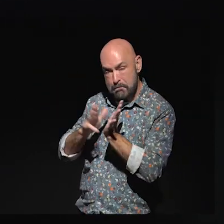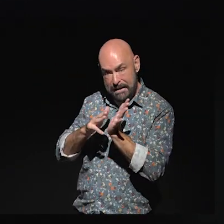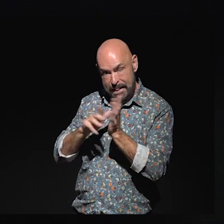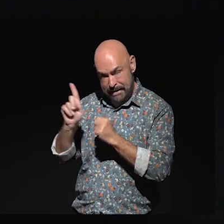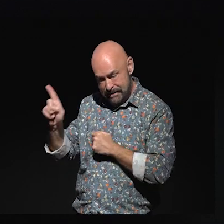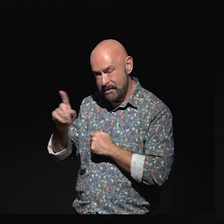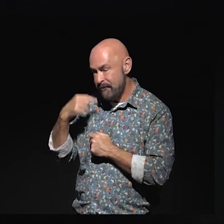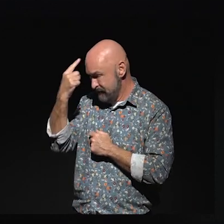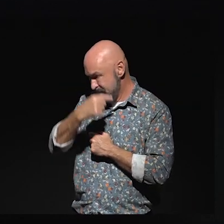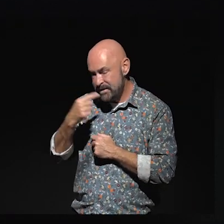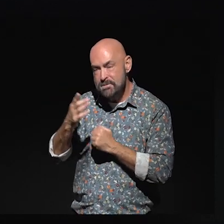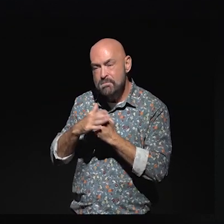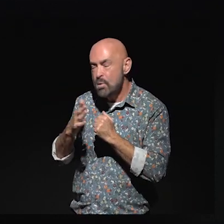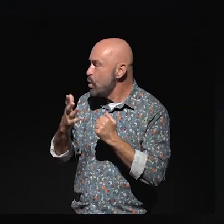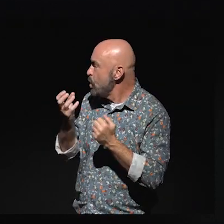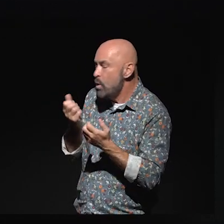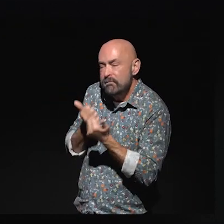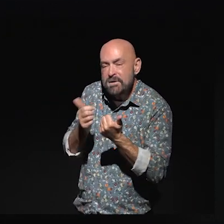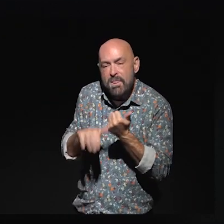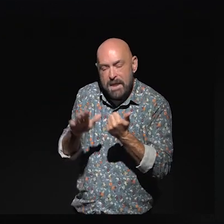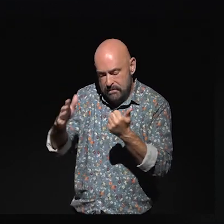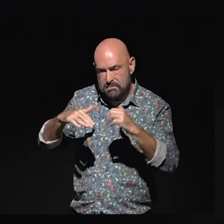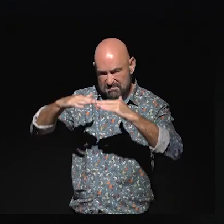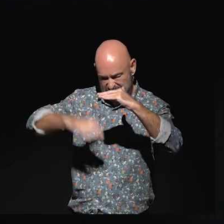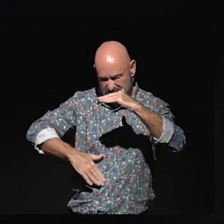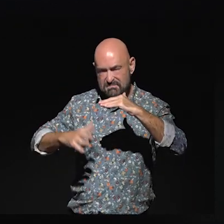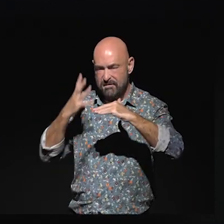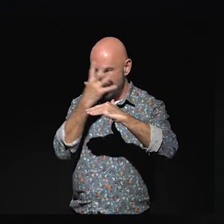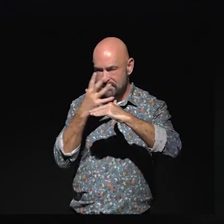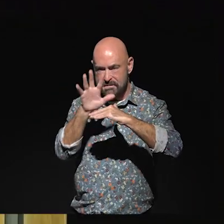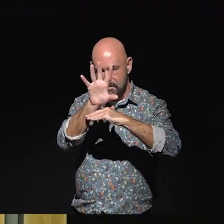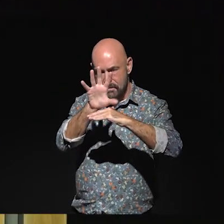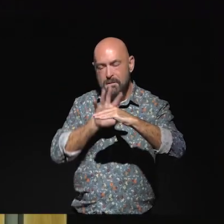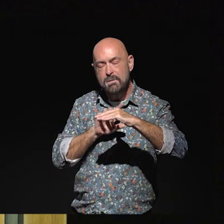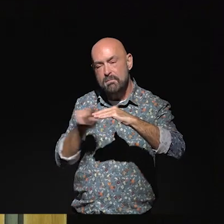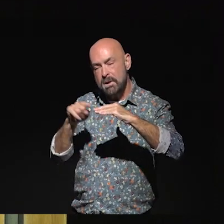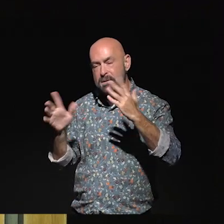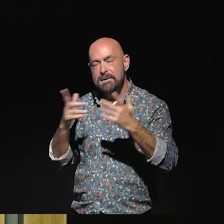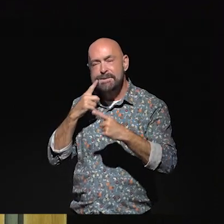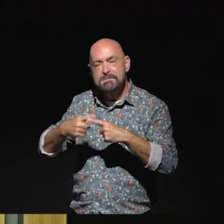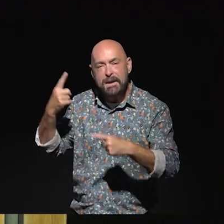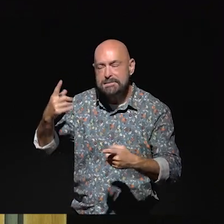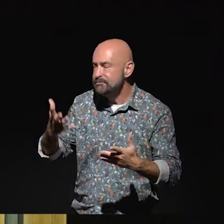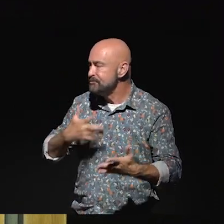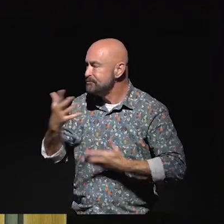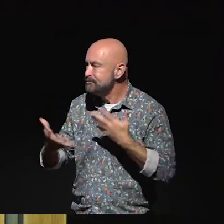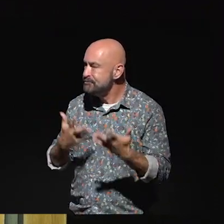the face, of course, more finished than the rest of the picture. But this sense of spontaneity, this sense of making it up